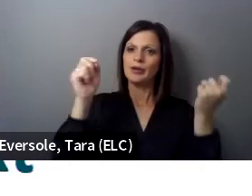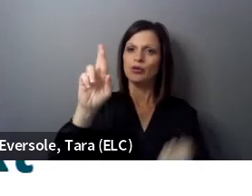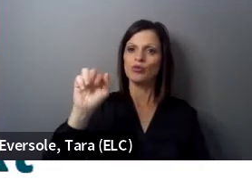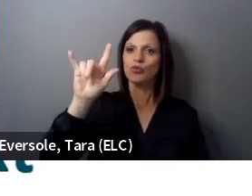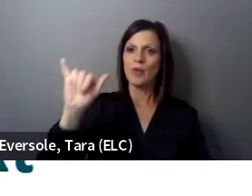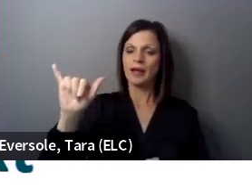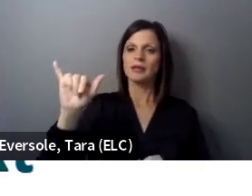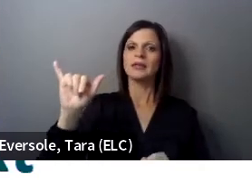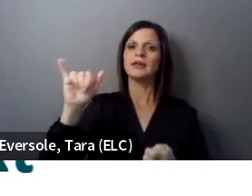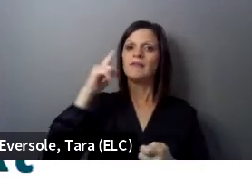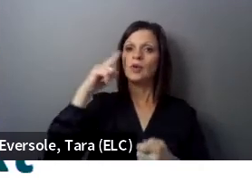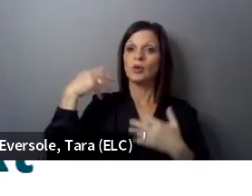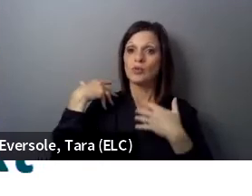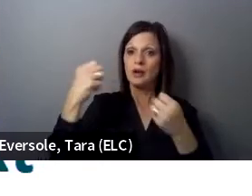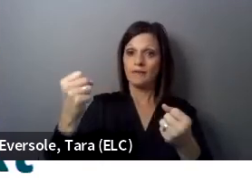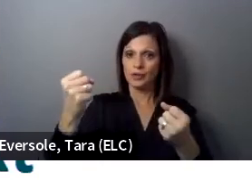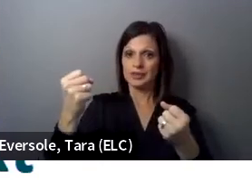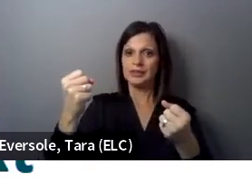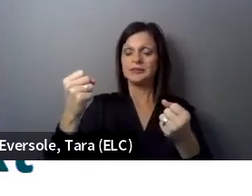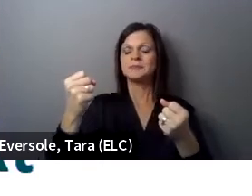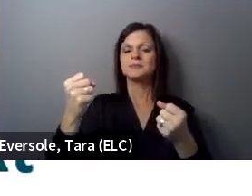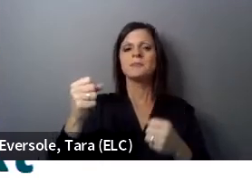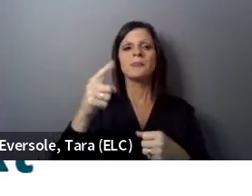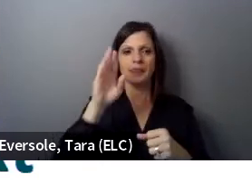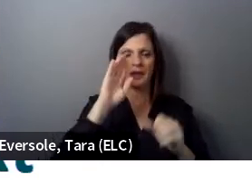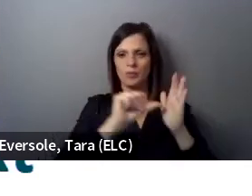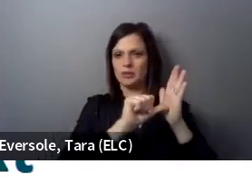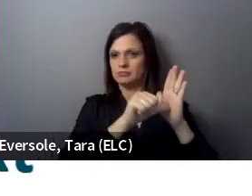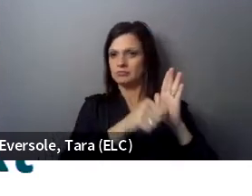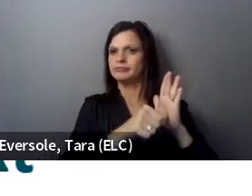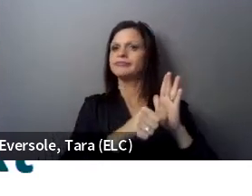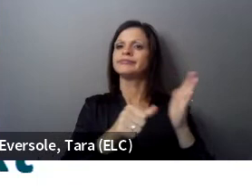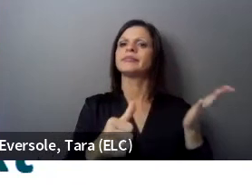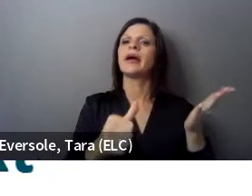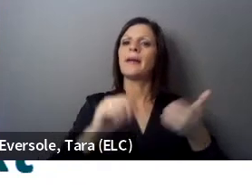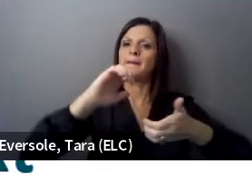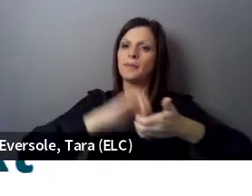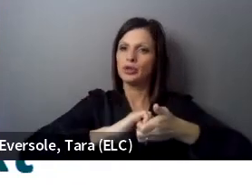This is going to highlight our campaign partners within